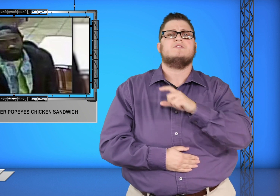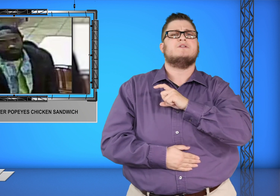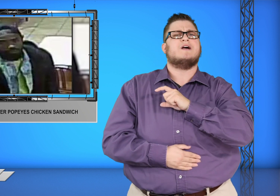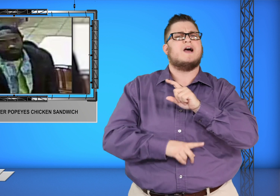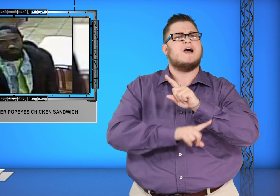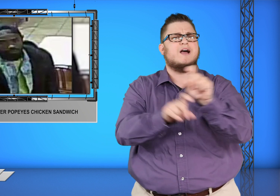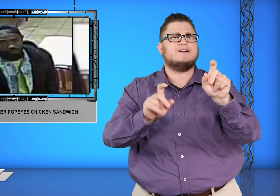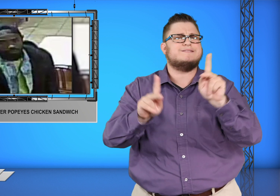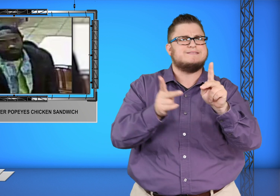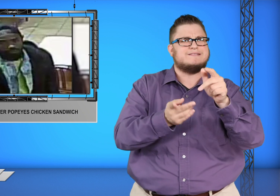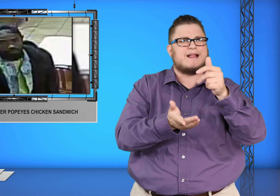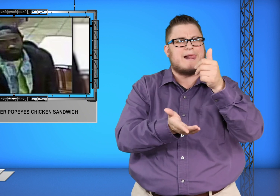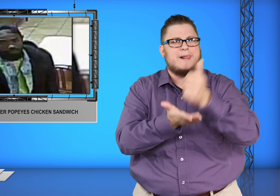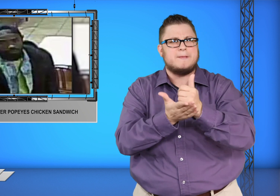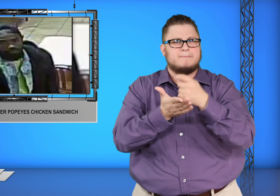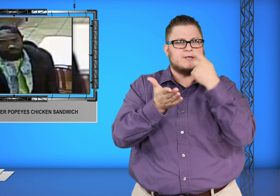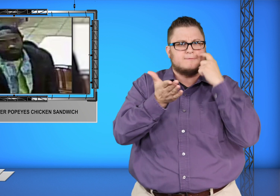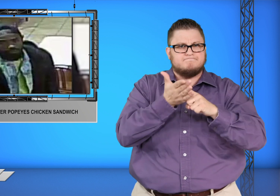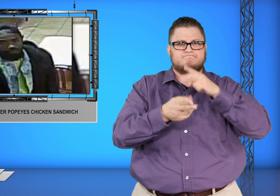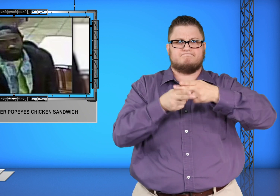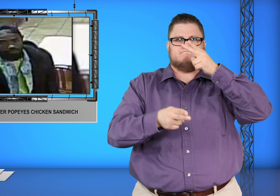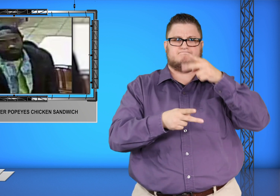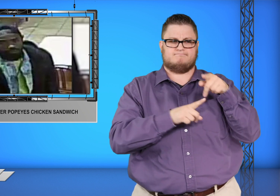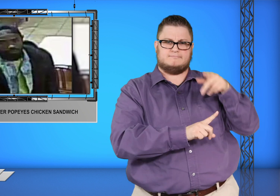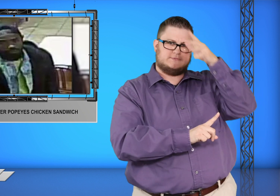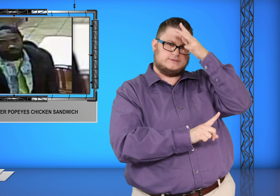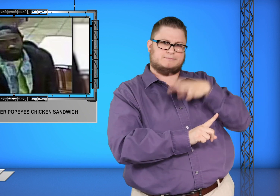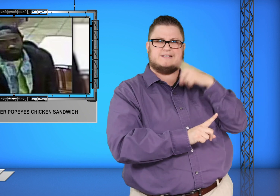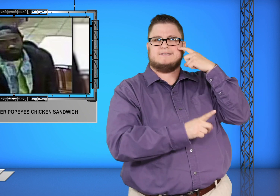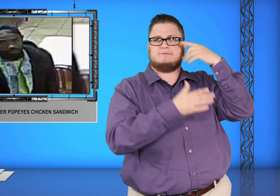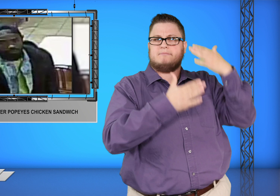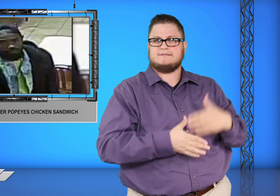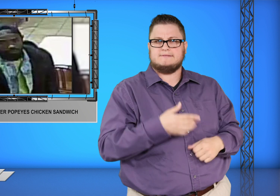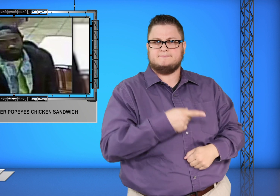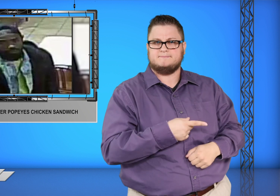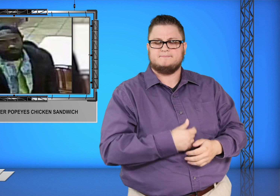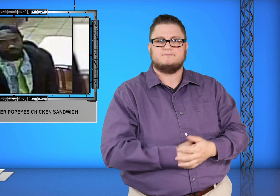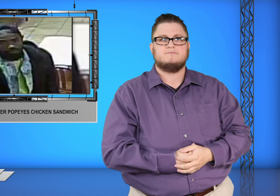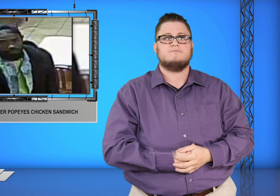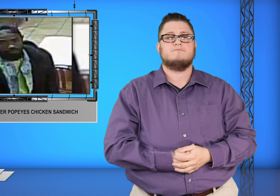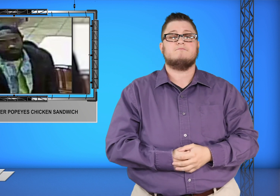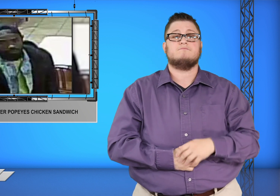They're asking for the public's help in identifying the suspect.